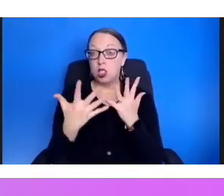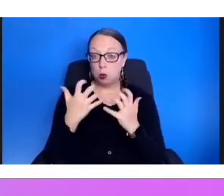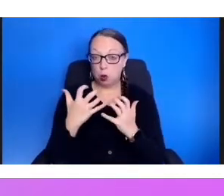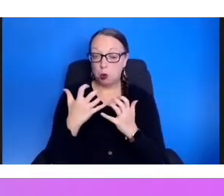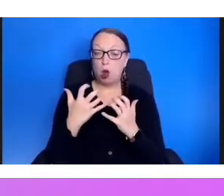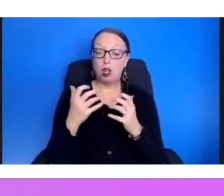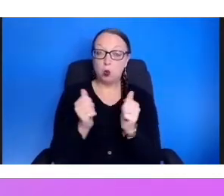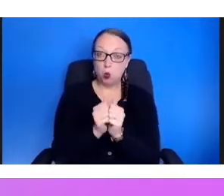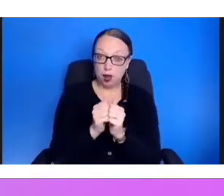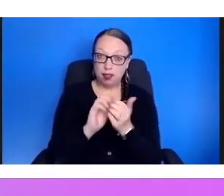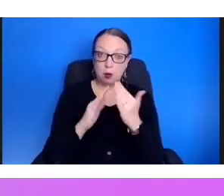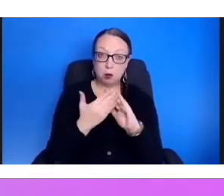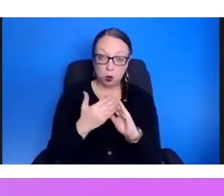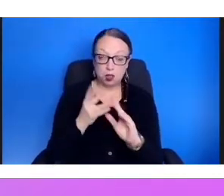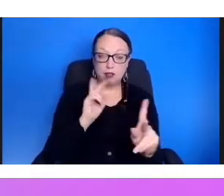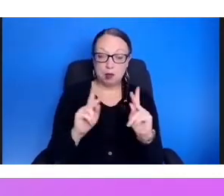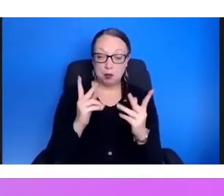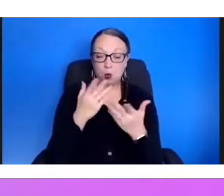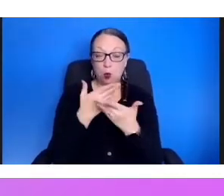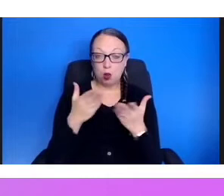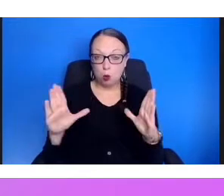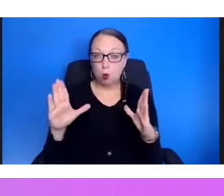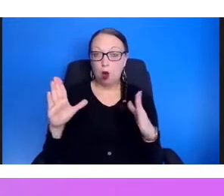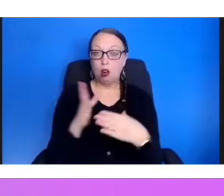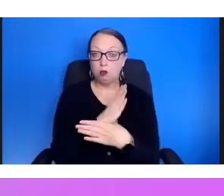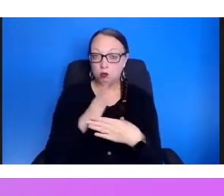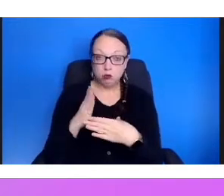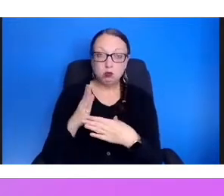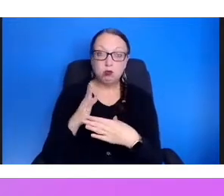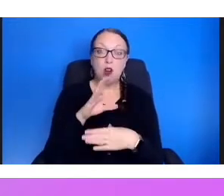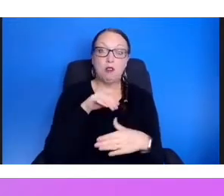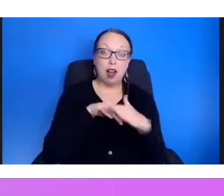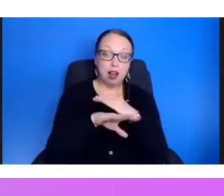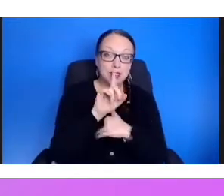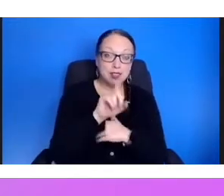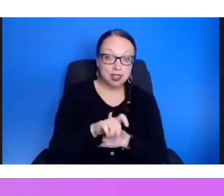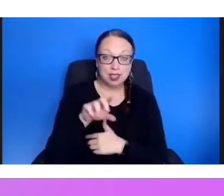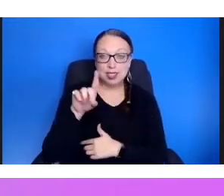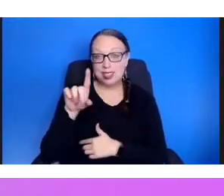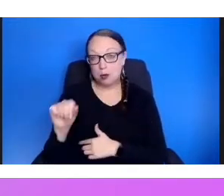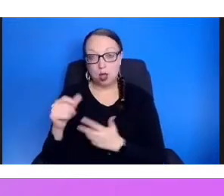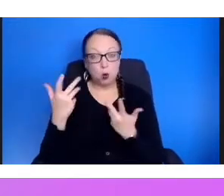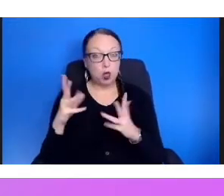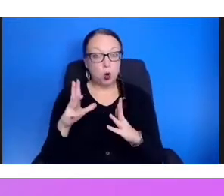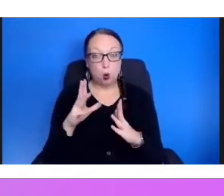with a wide range of access needs and disabilities, so that we don't create it for some people